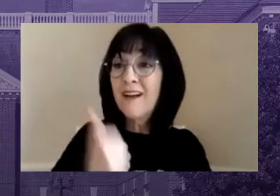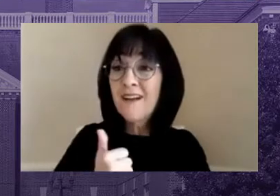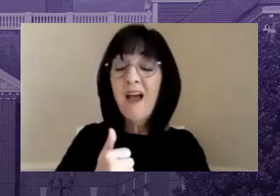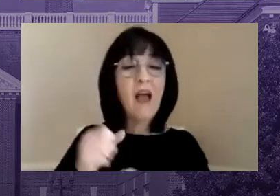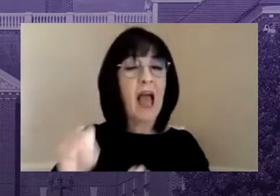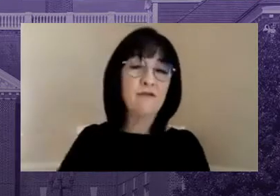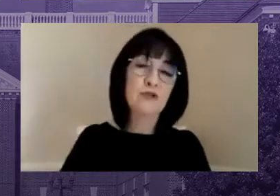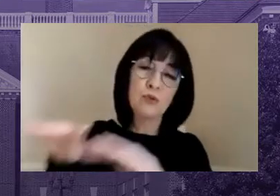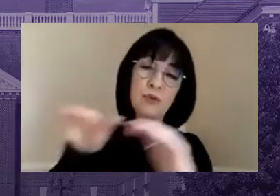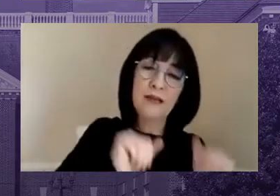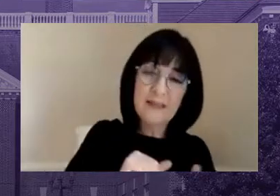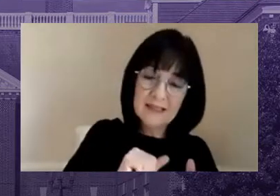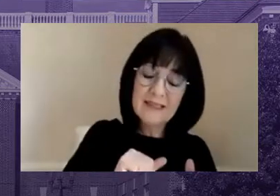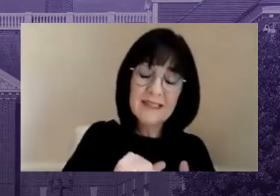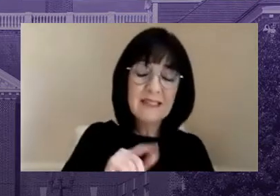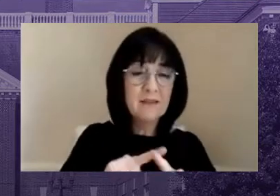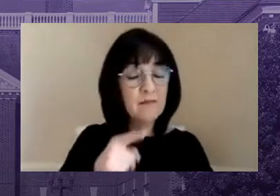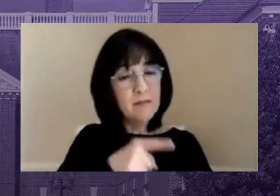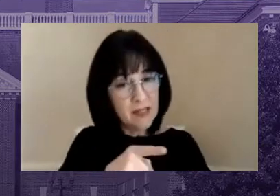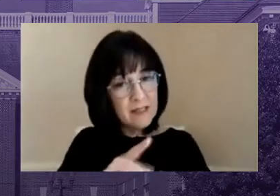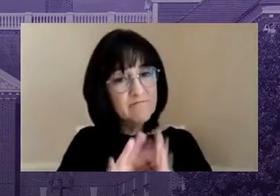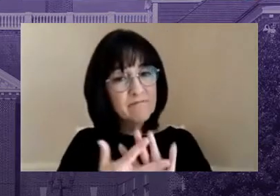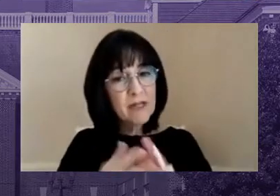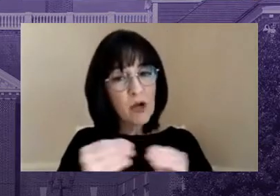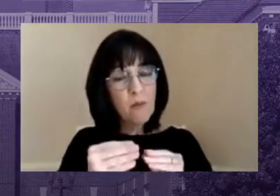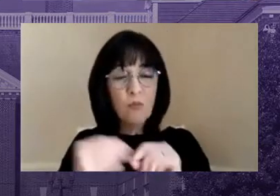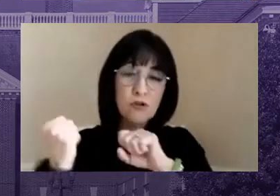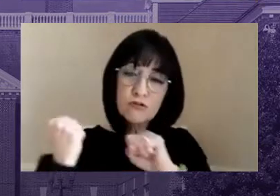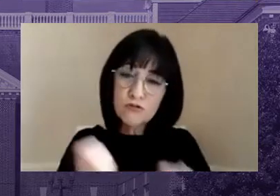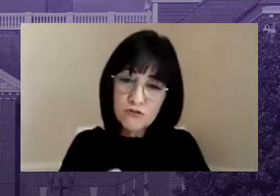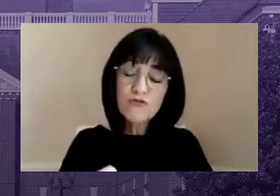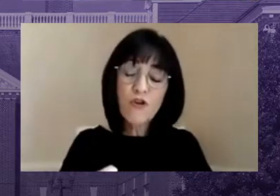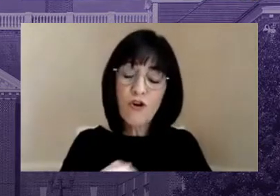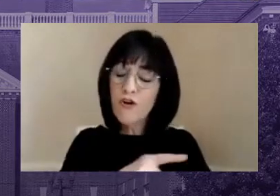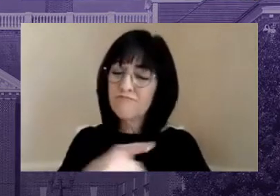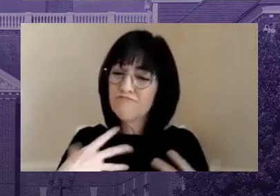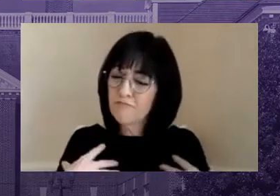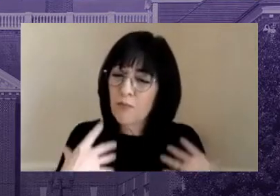stronger, they're very resilient bunch. And so we're grateful for this opportunity to honor our